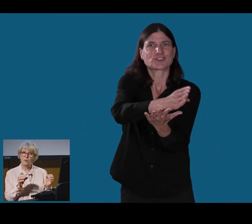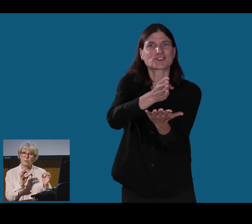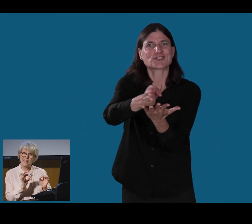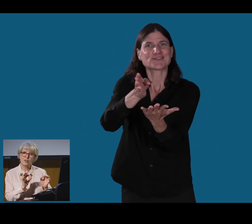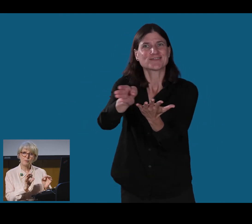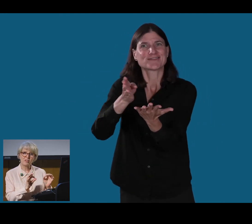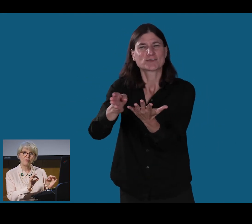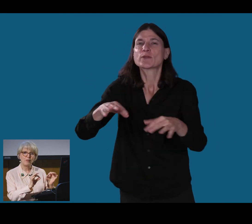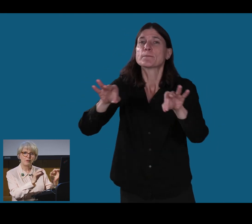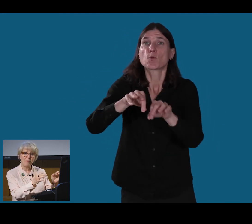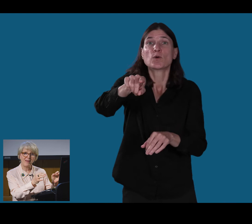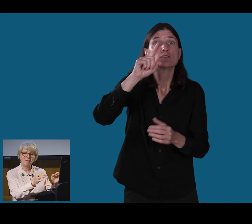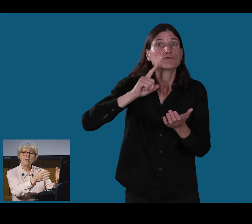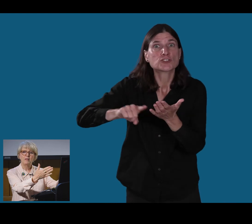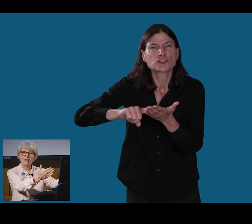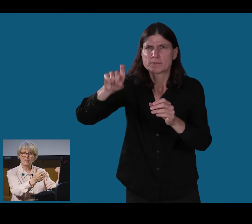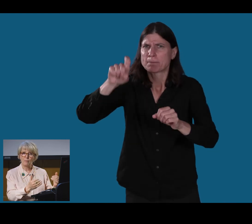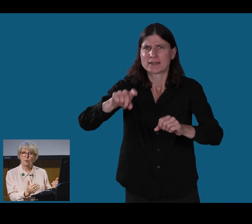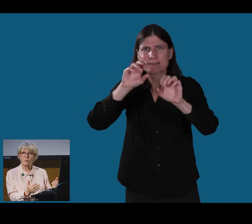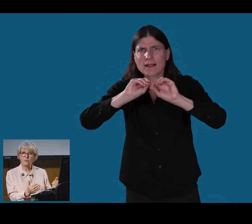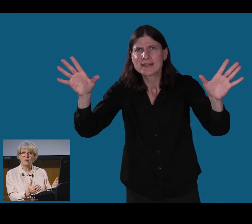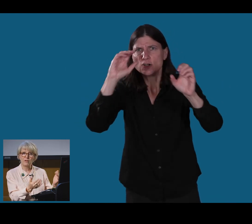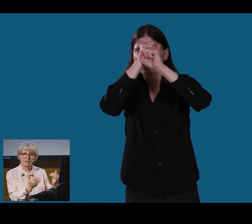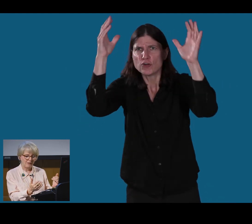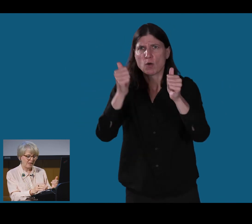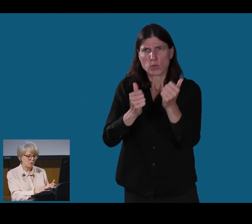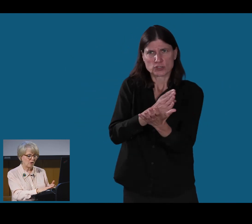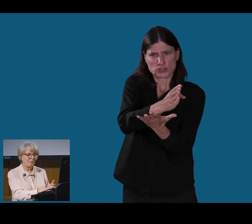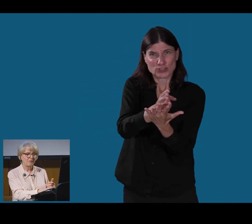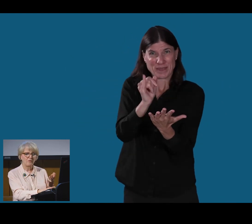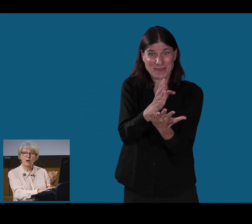So you can't just specify the domain, you have to get more specific and talk about these